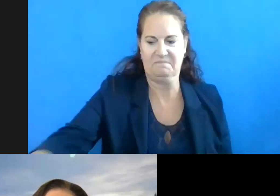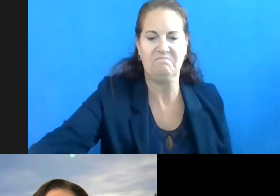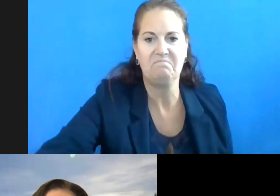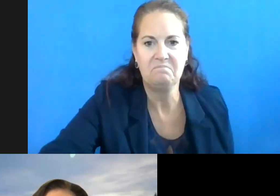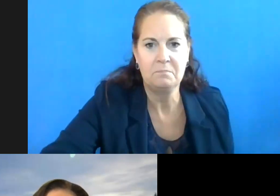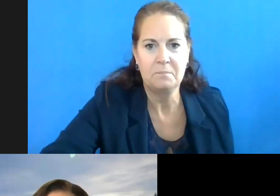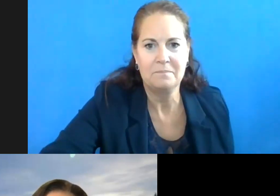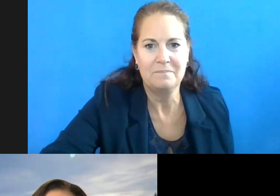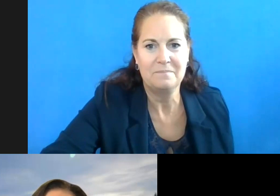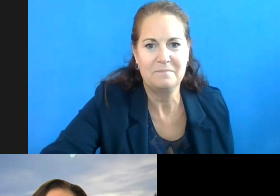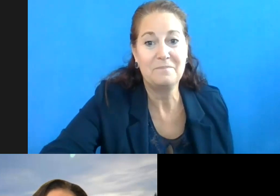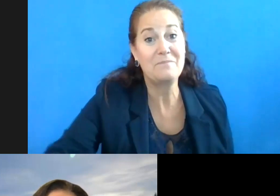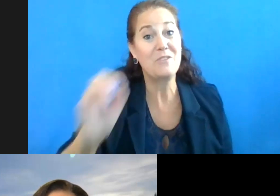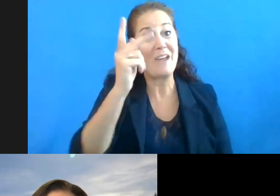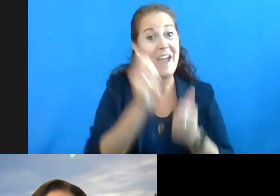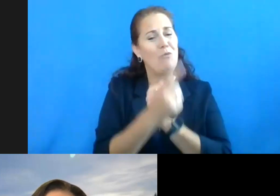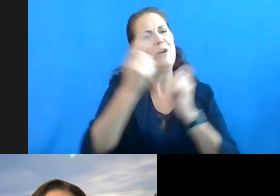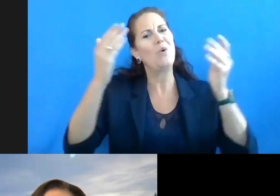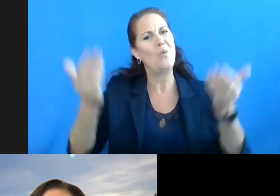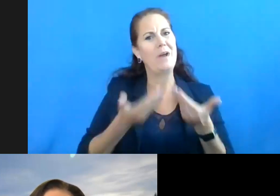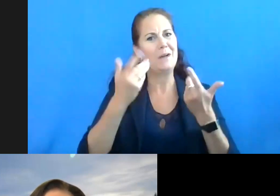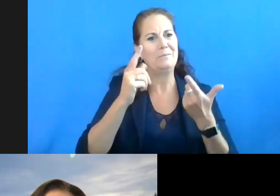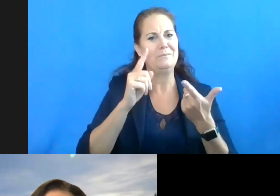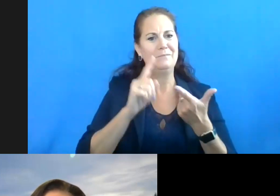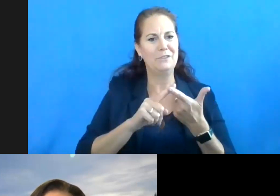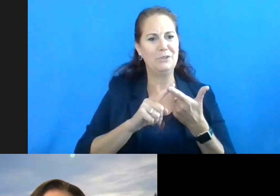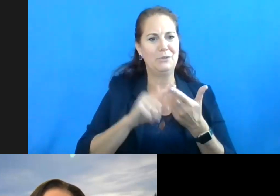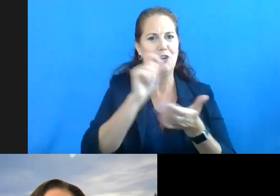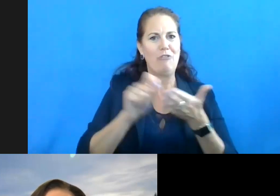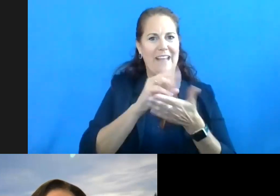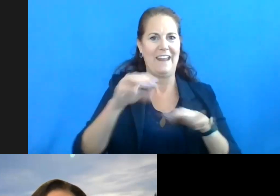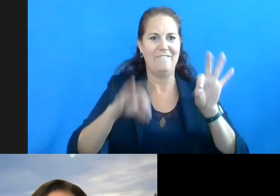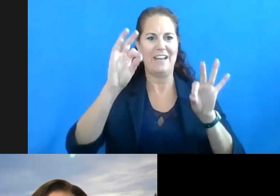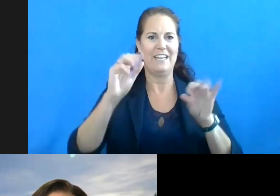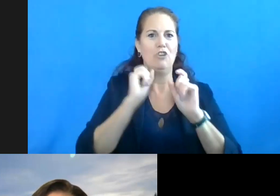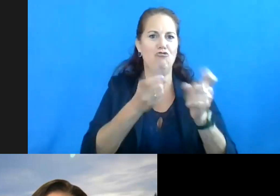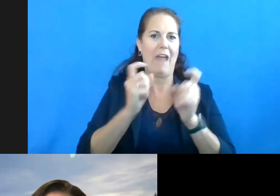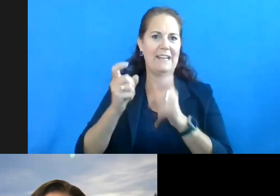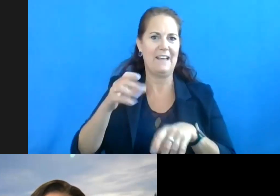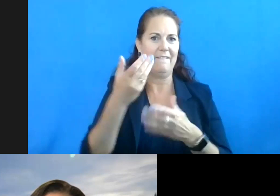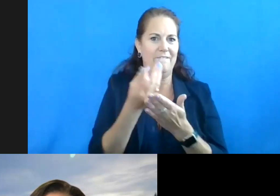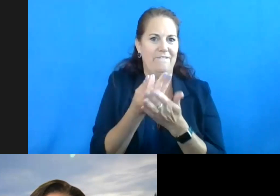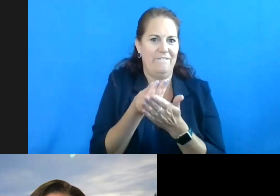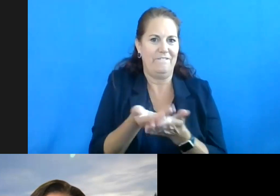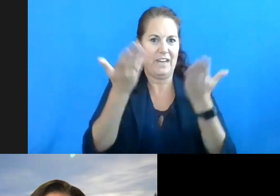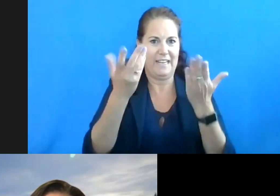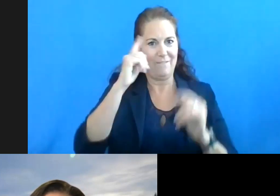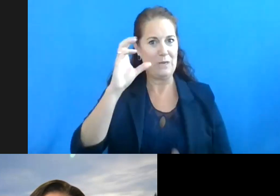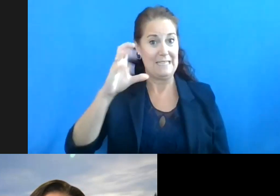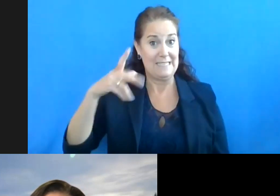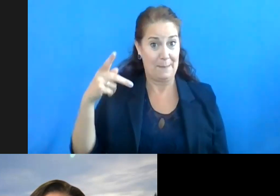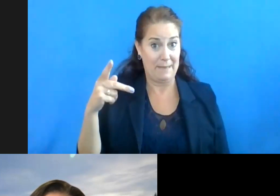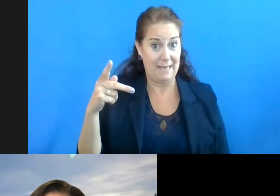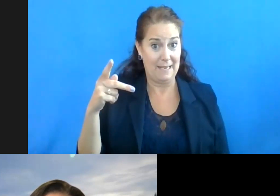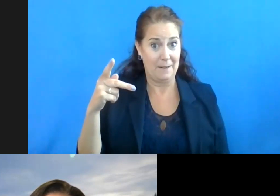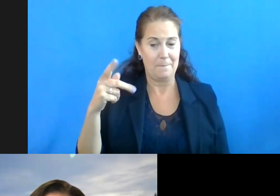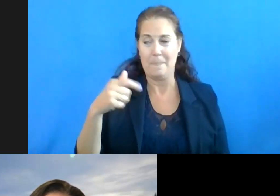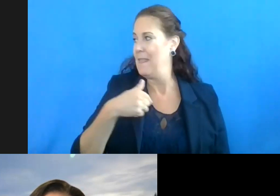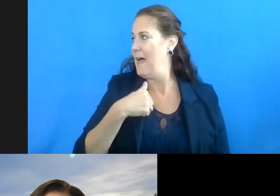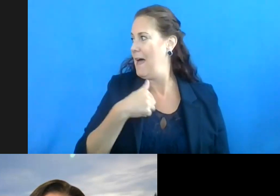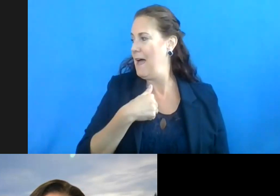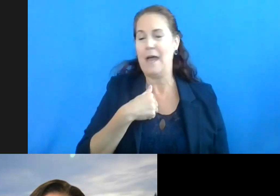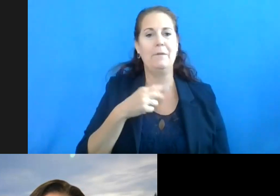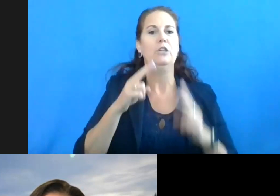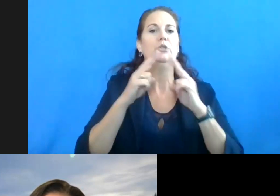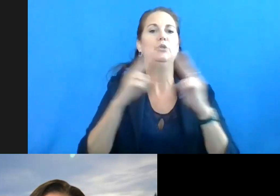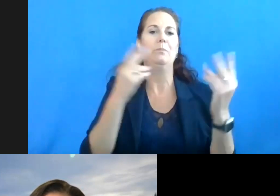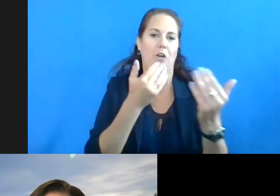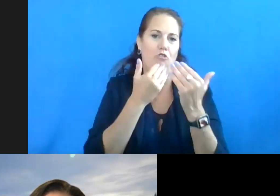So, everyone, welcome to Proposal Writing and Finding Funding for CCP. I am super grateful for